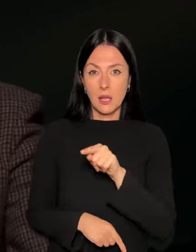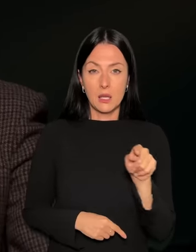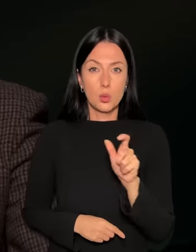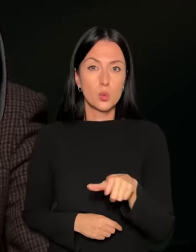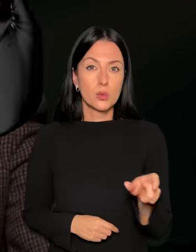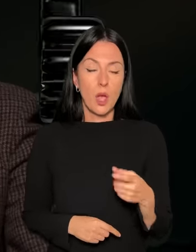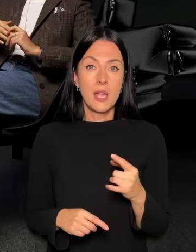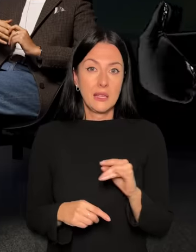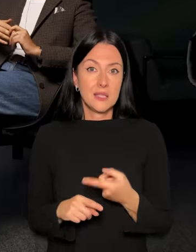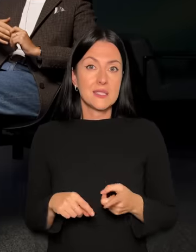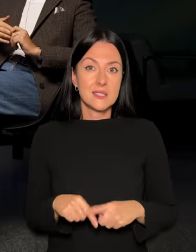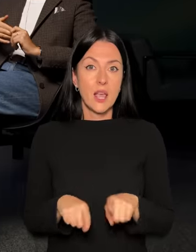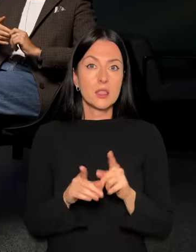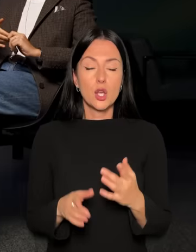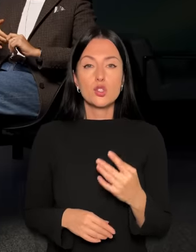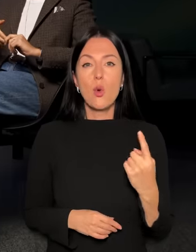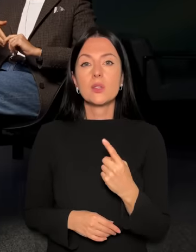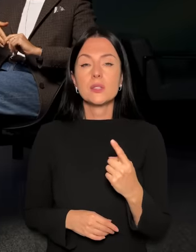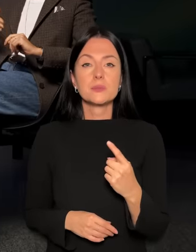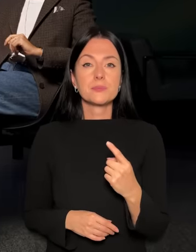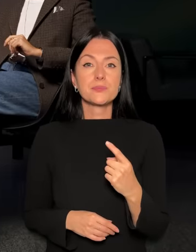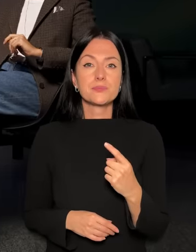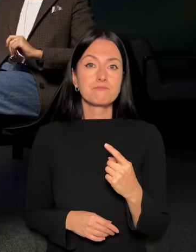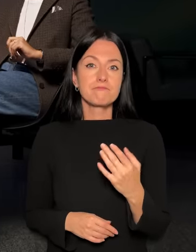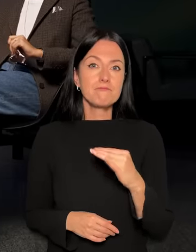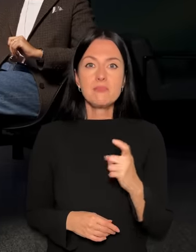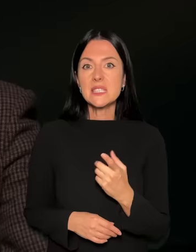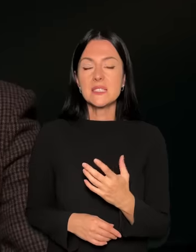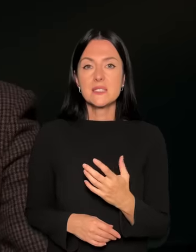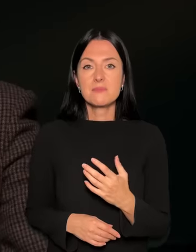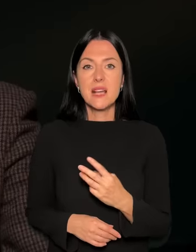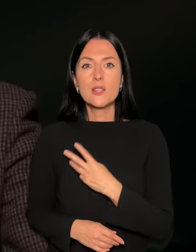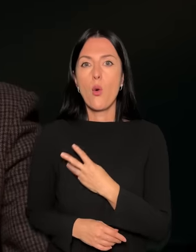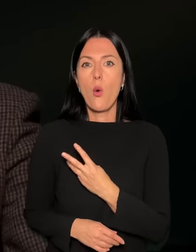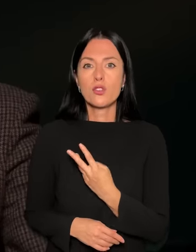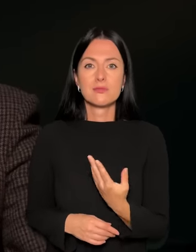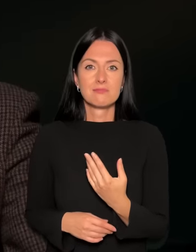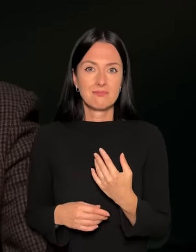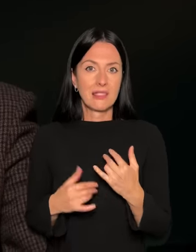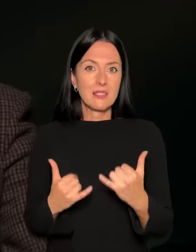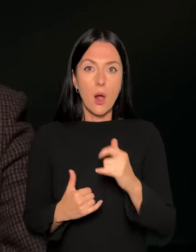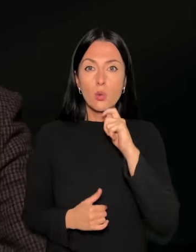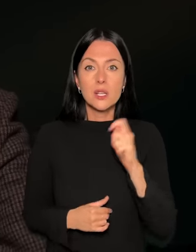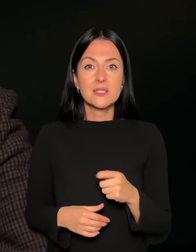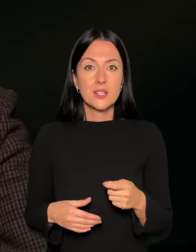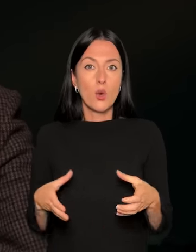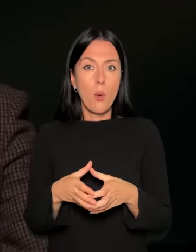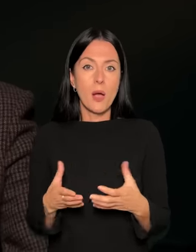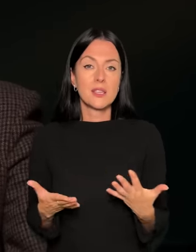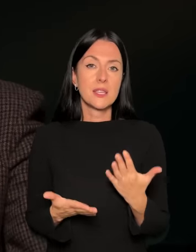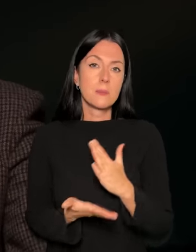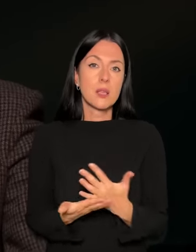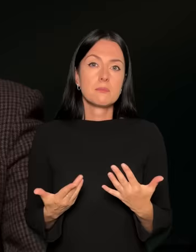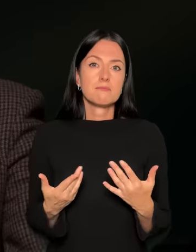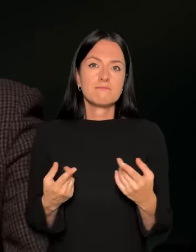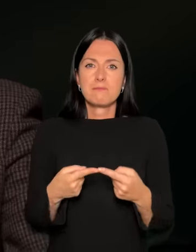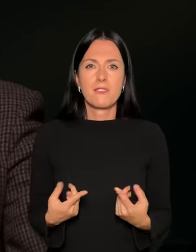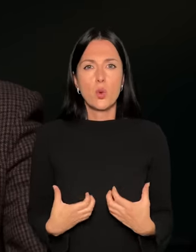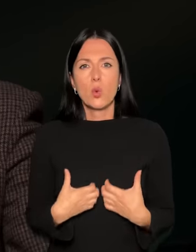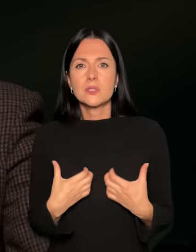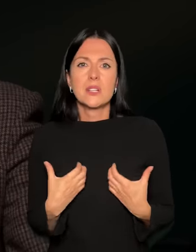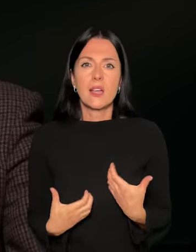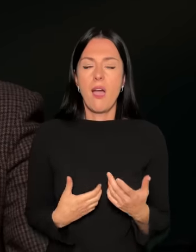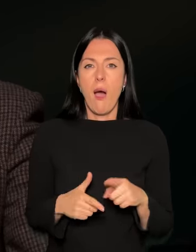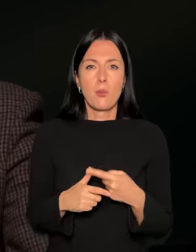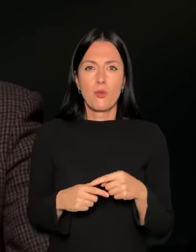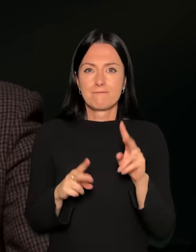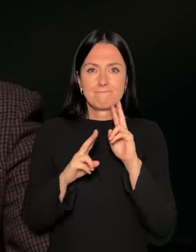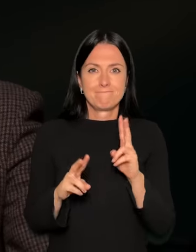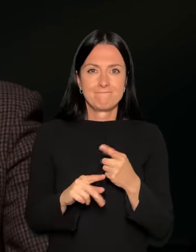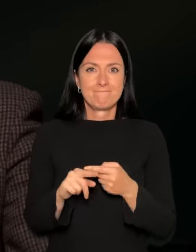I think this should also be an incentive for Ukrainian companies that may have concerns or lack awareness on this issue.